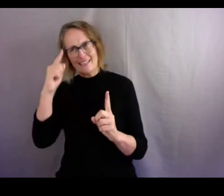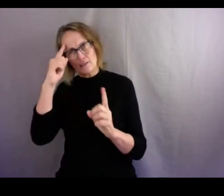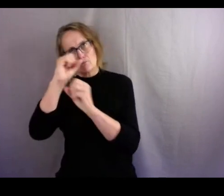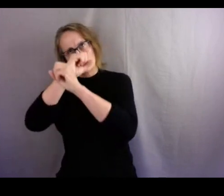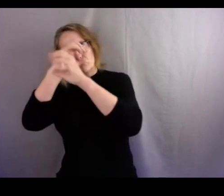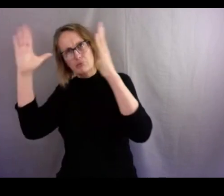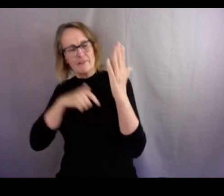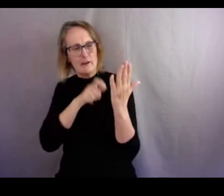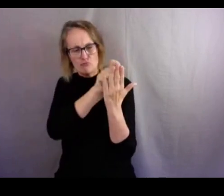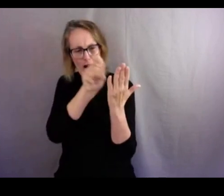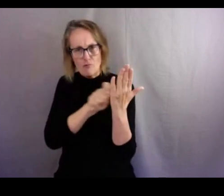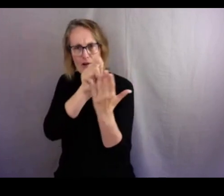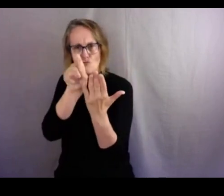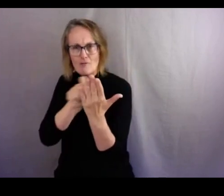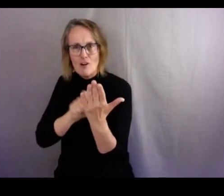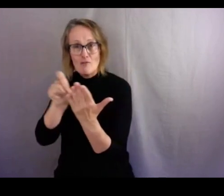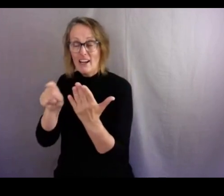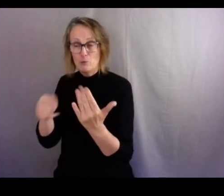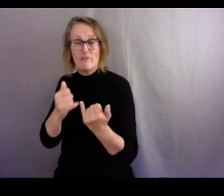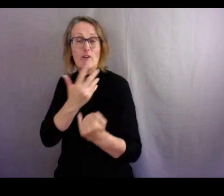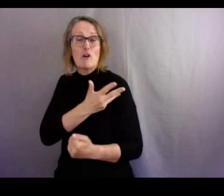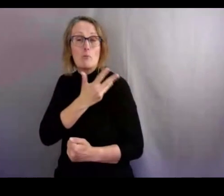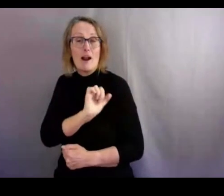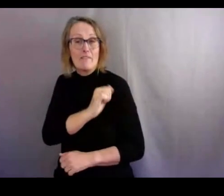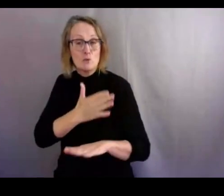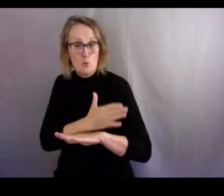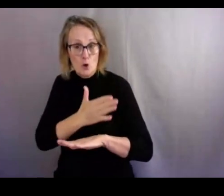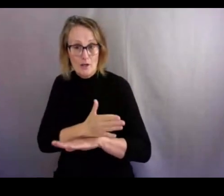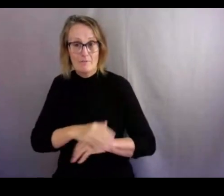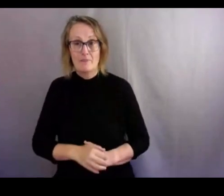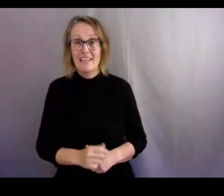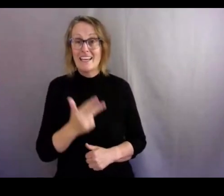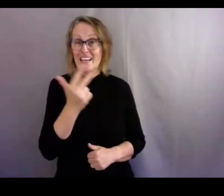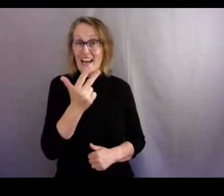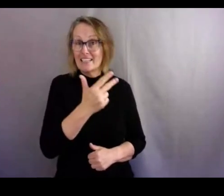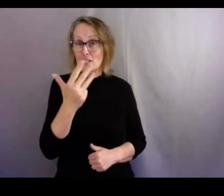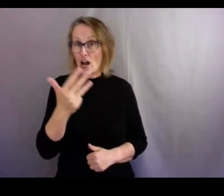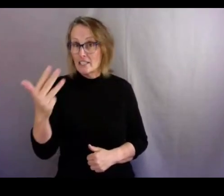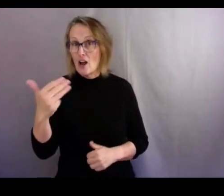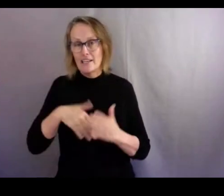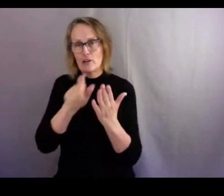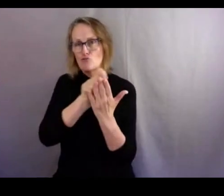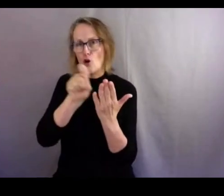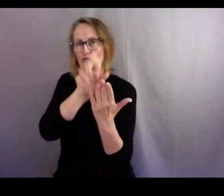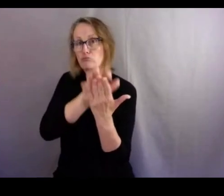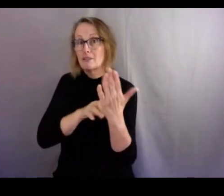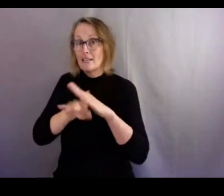In 1899, he denounced colonisation in the satirical newspaper, "The Smile" and "The Wasps."